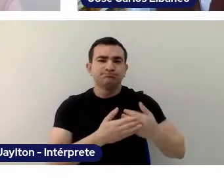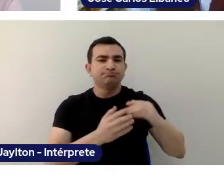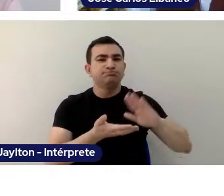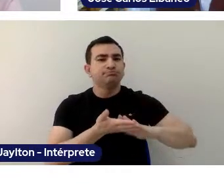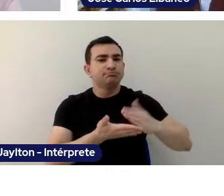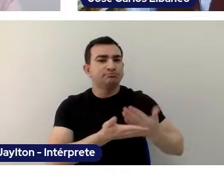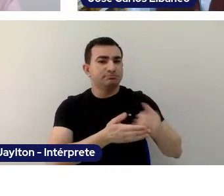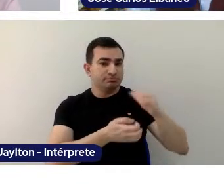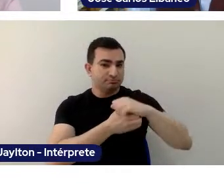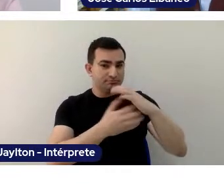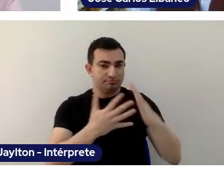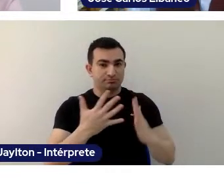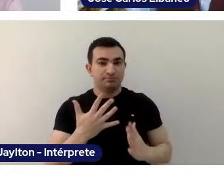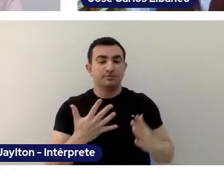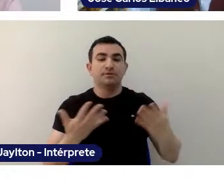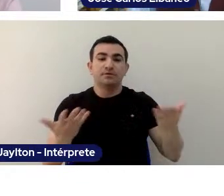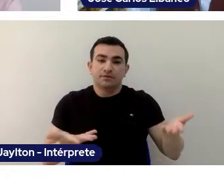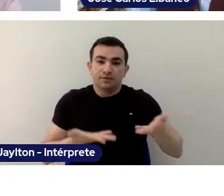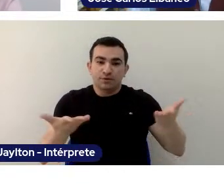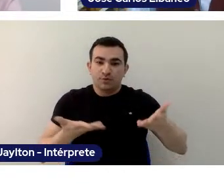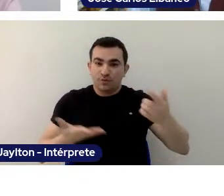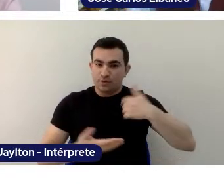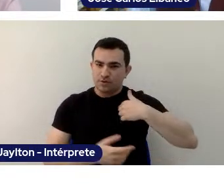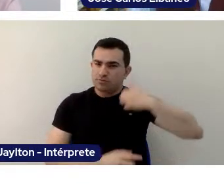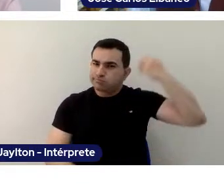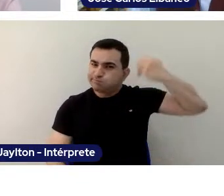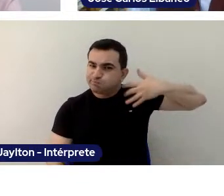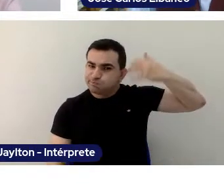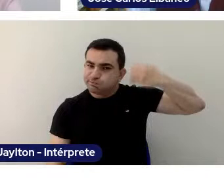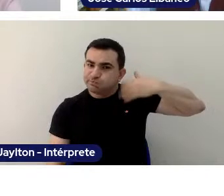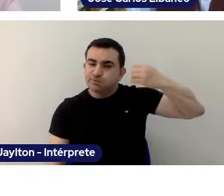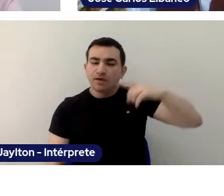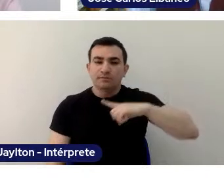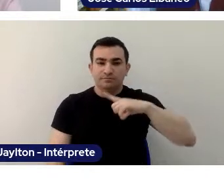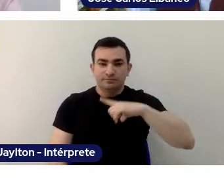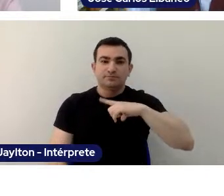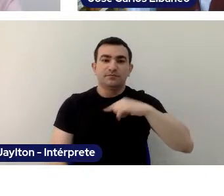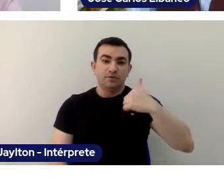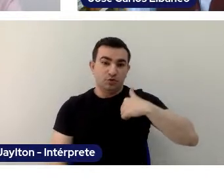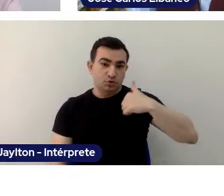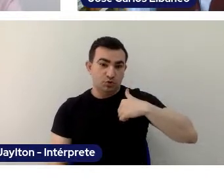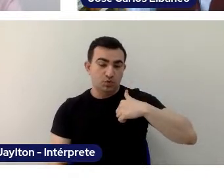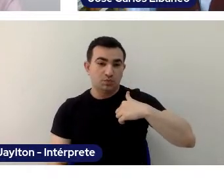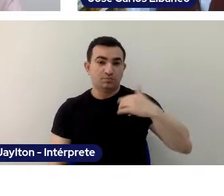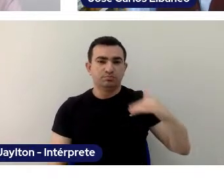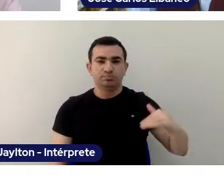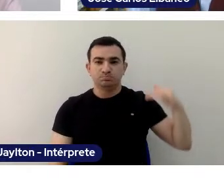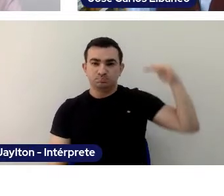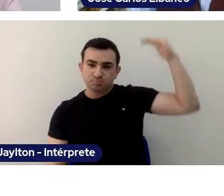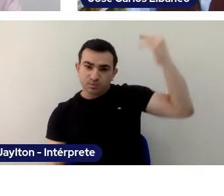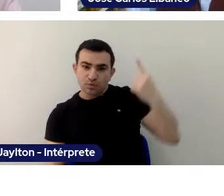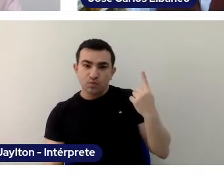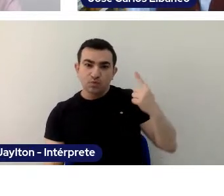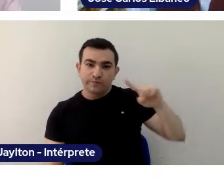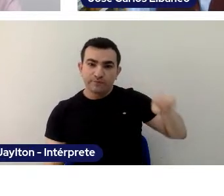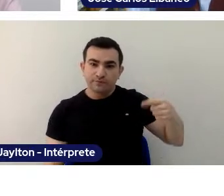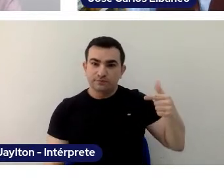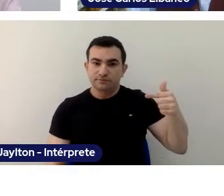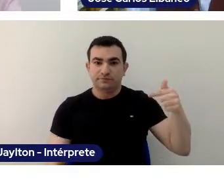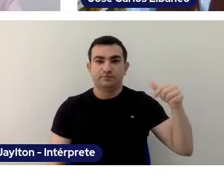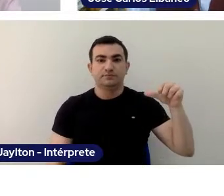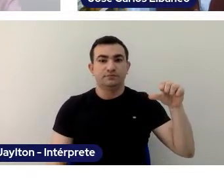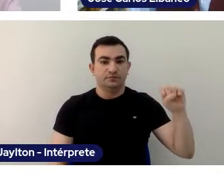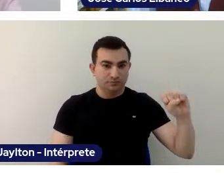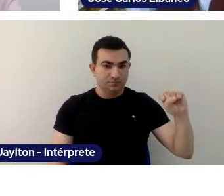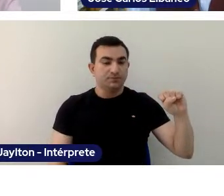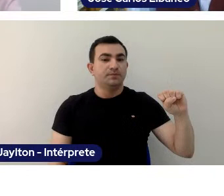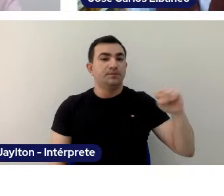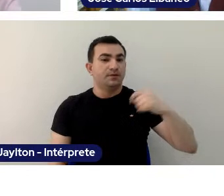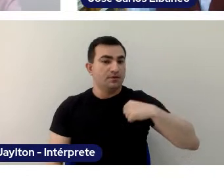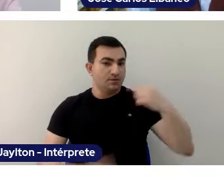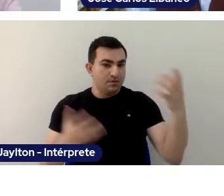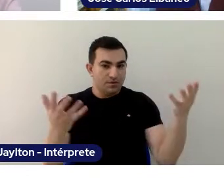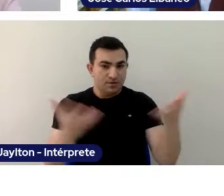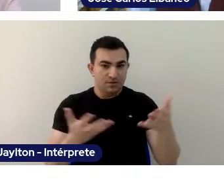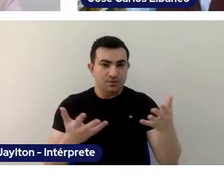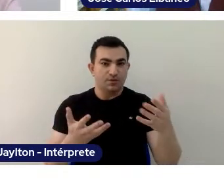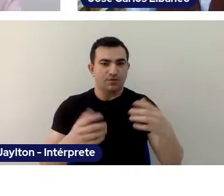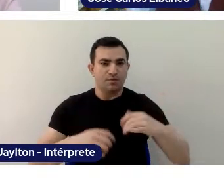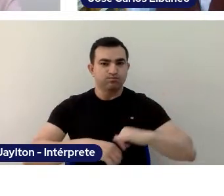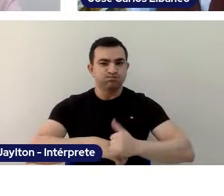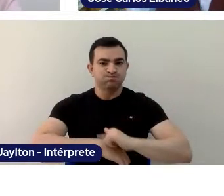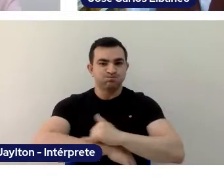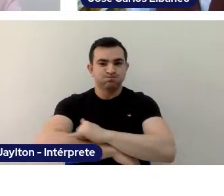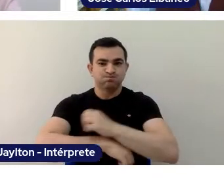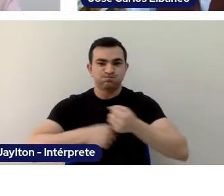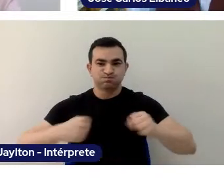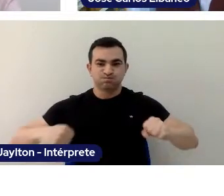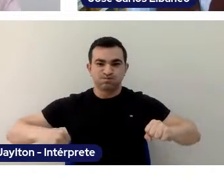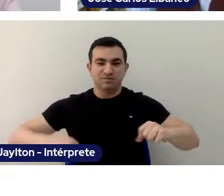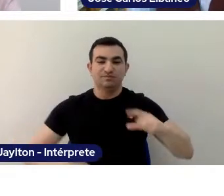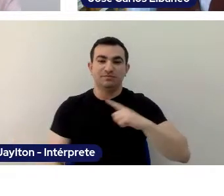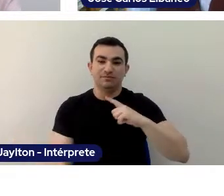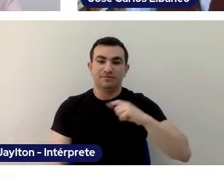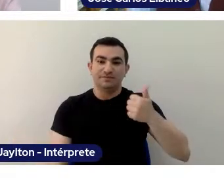I will do my self-description. I am 1,78cm tall, Rigth now I am a bit overweigth, 105kg.